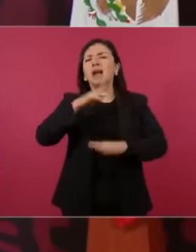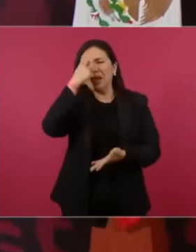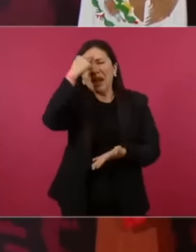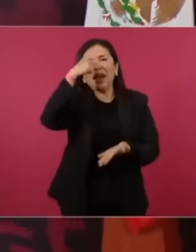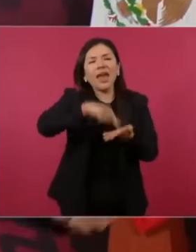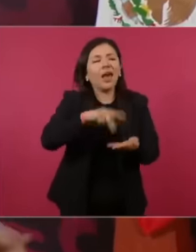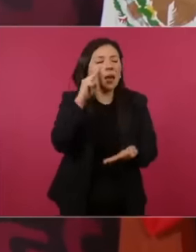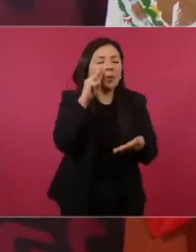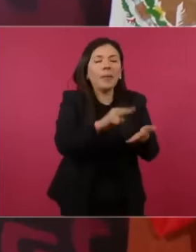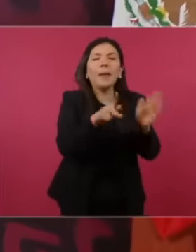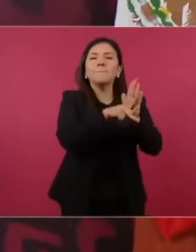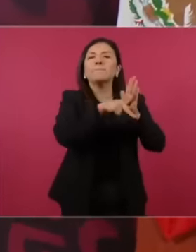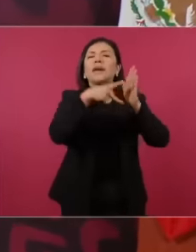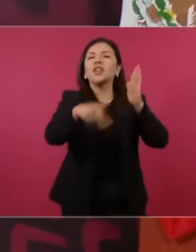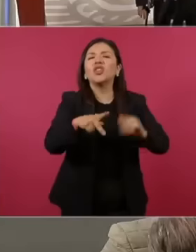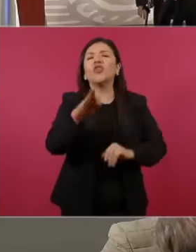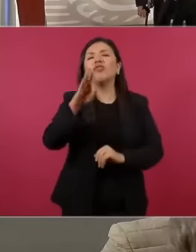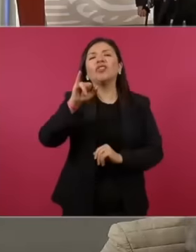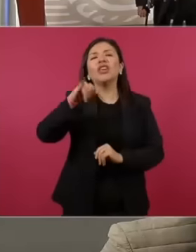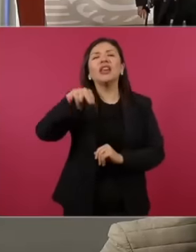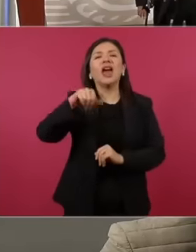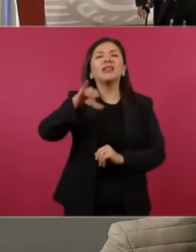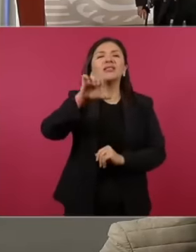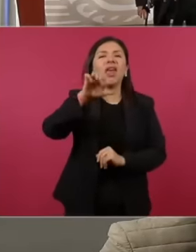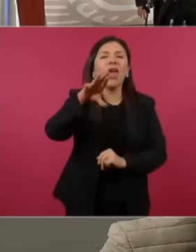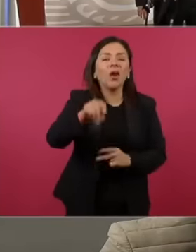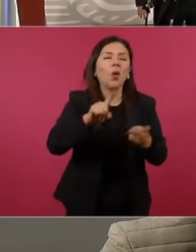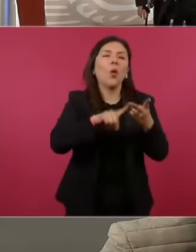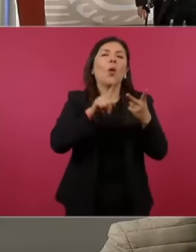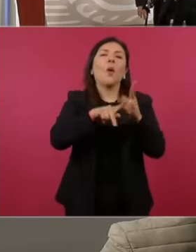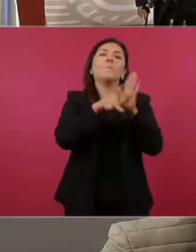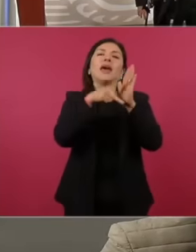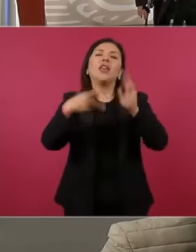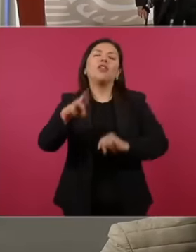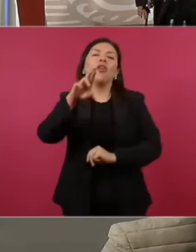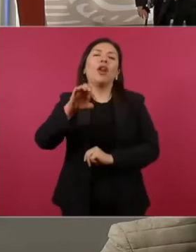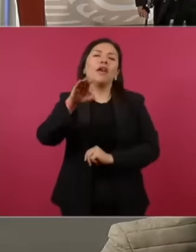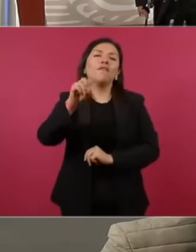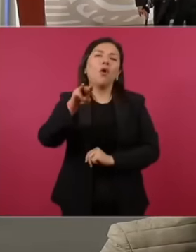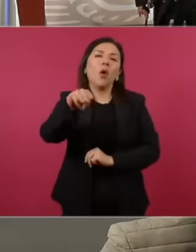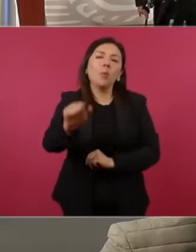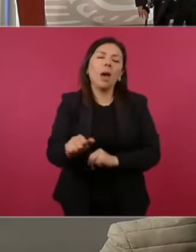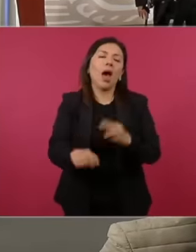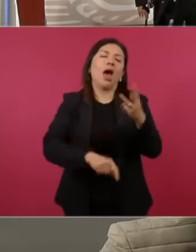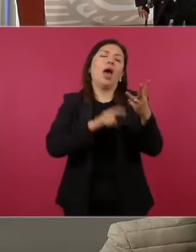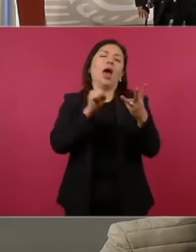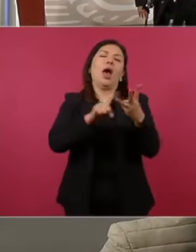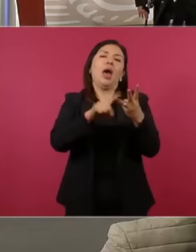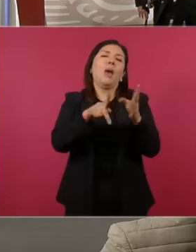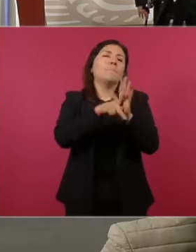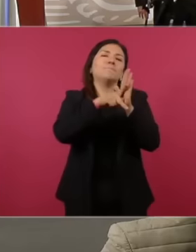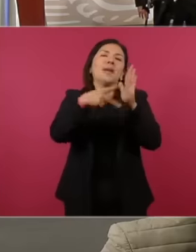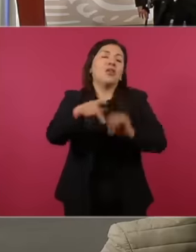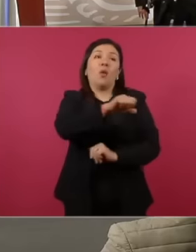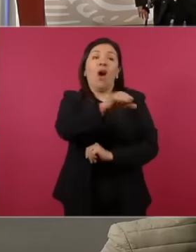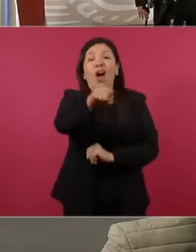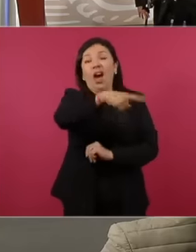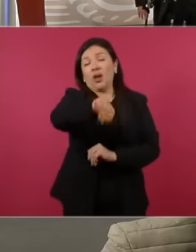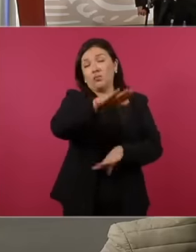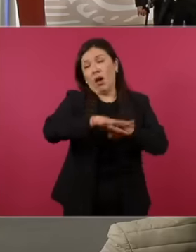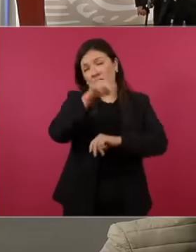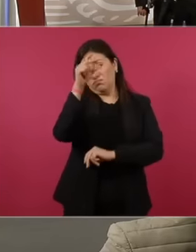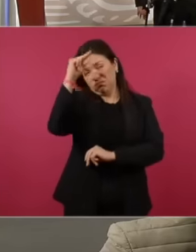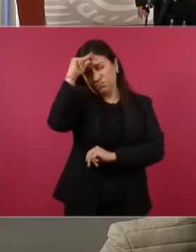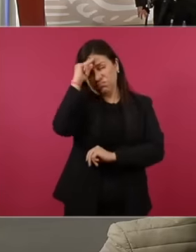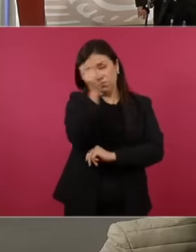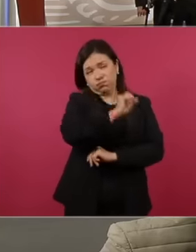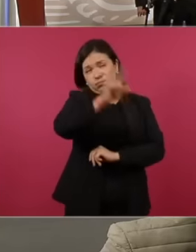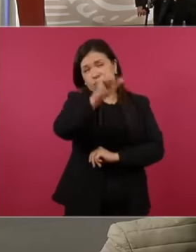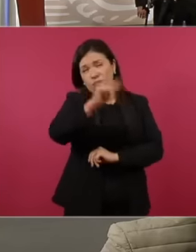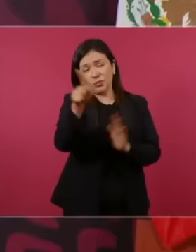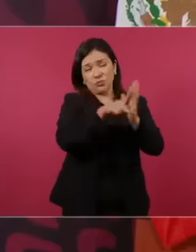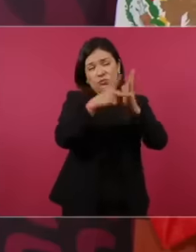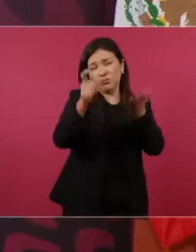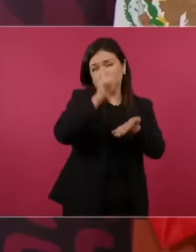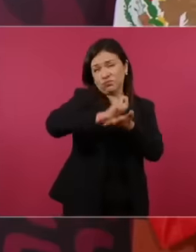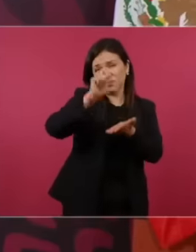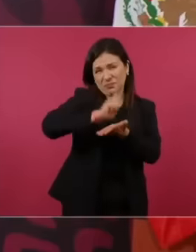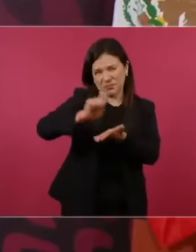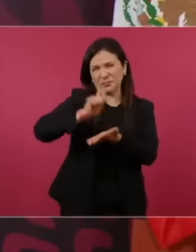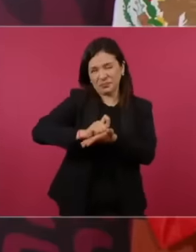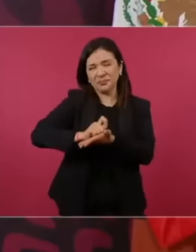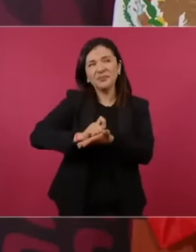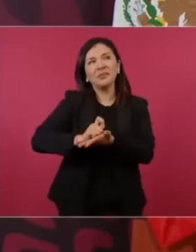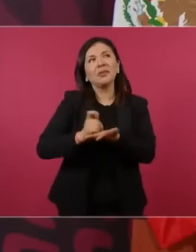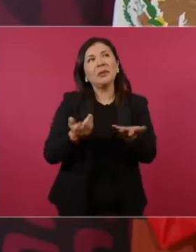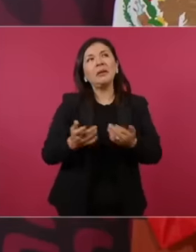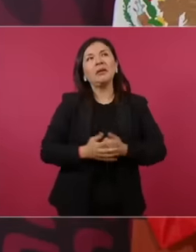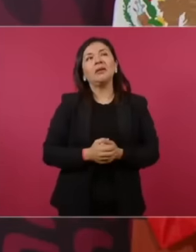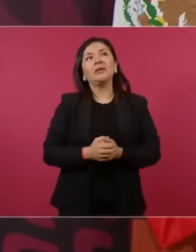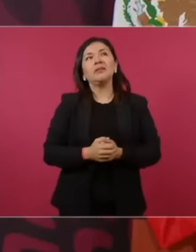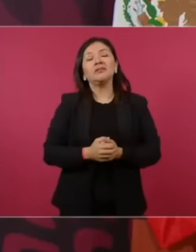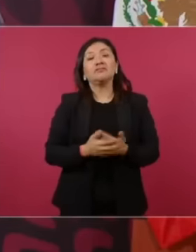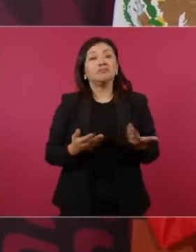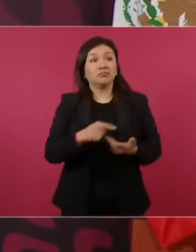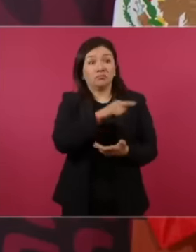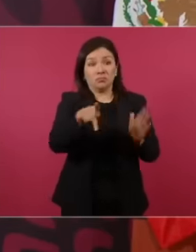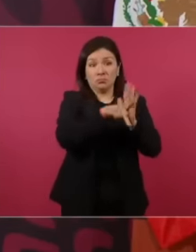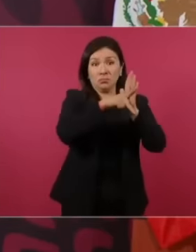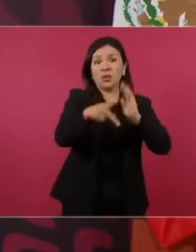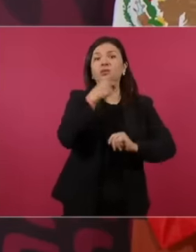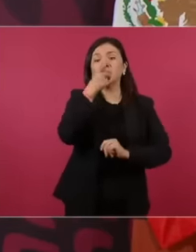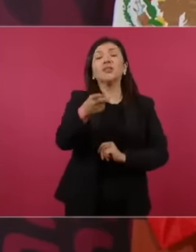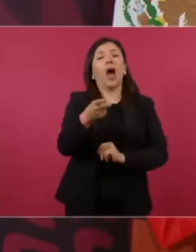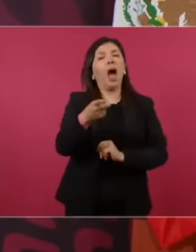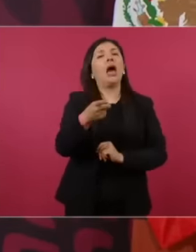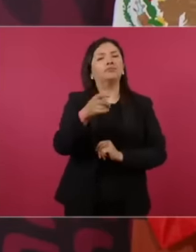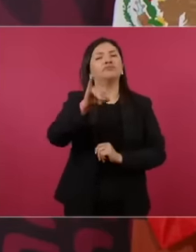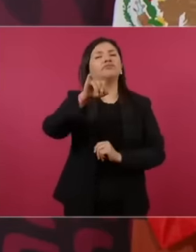they believe the reform and they believe the experts no and they said if